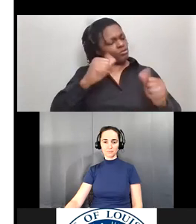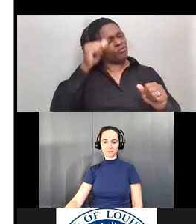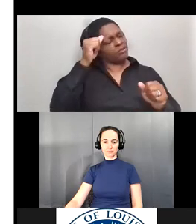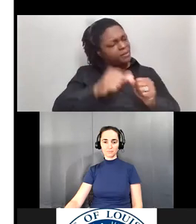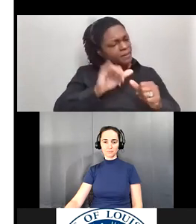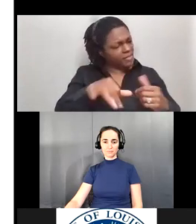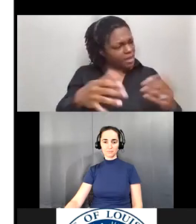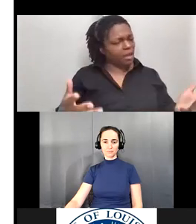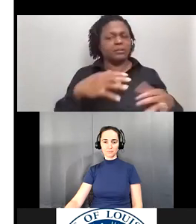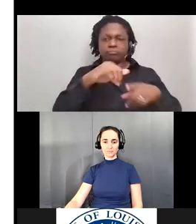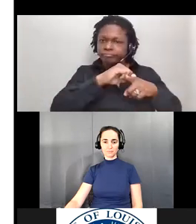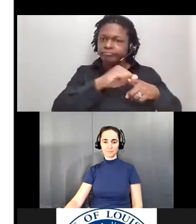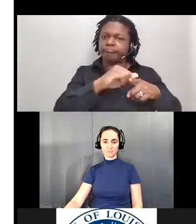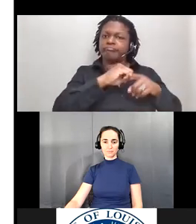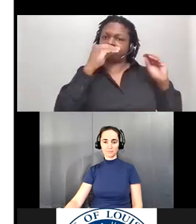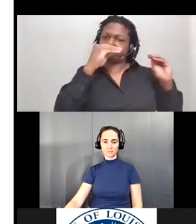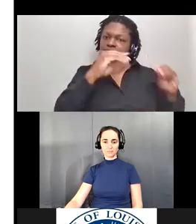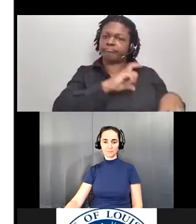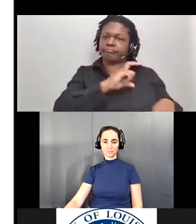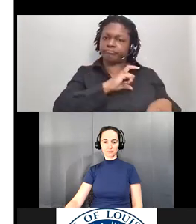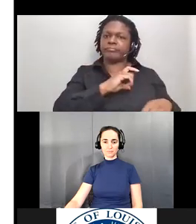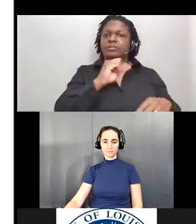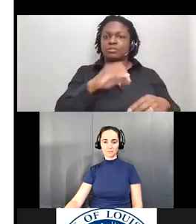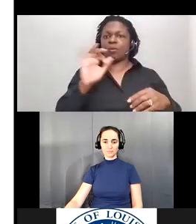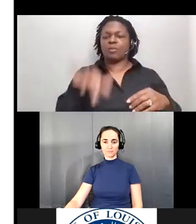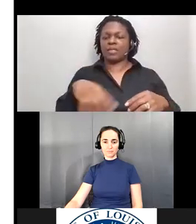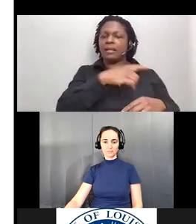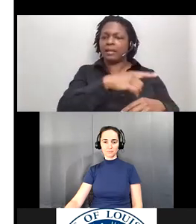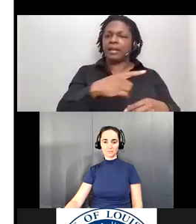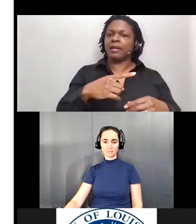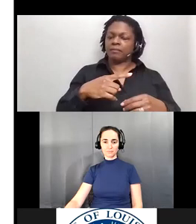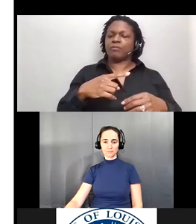it works both ways politeness and respect for this works both ways and I just want